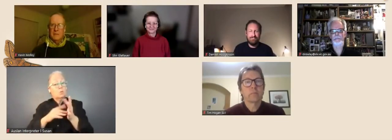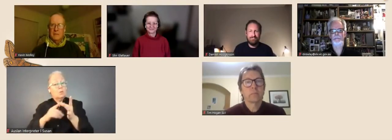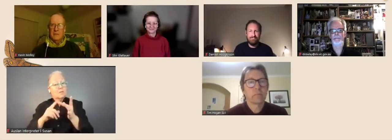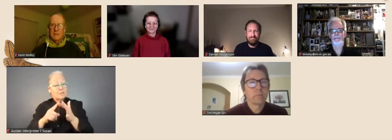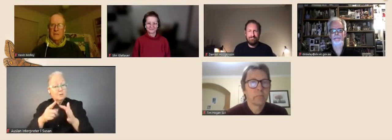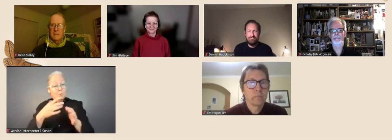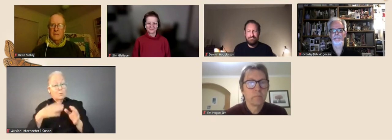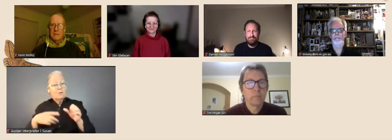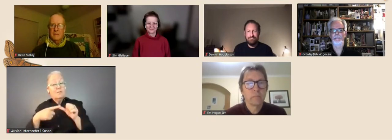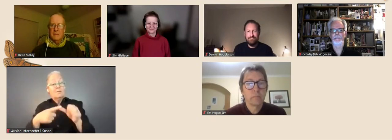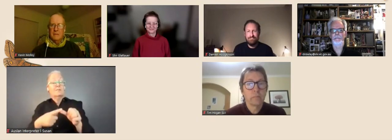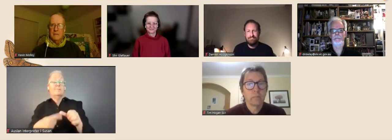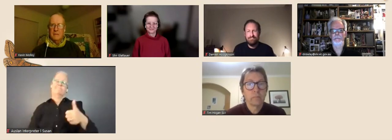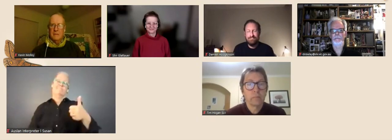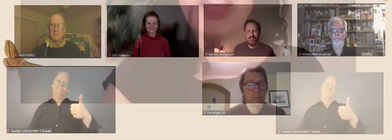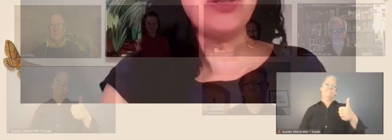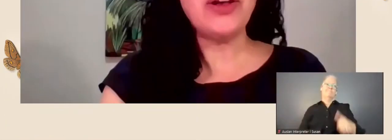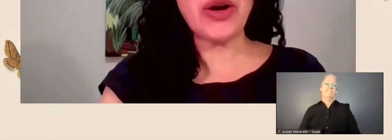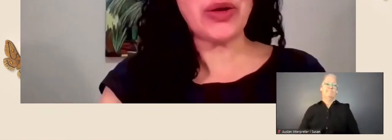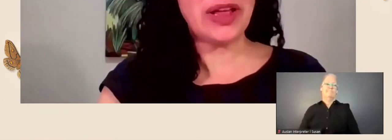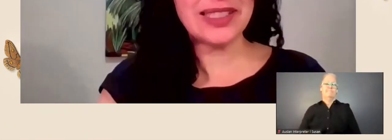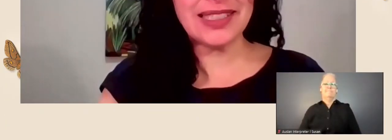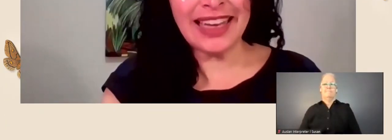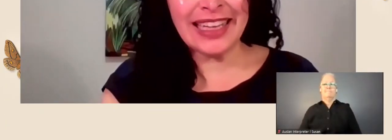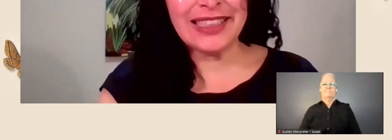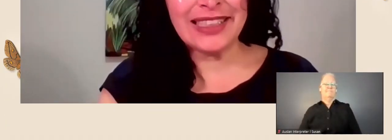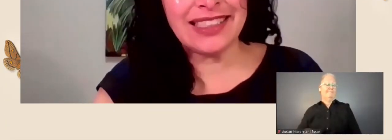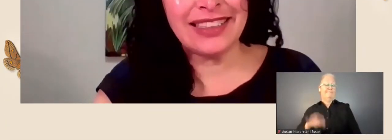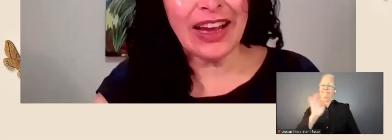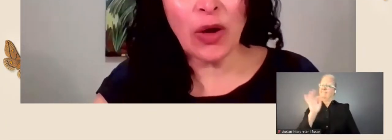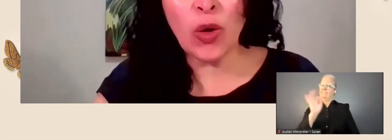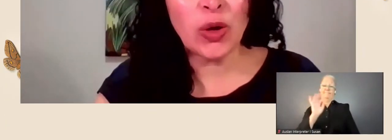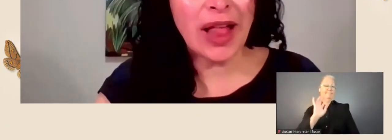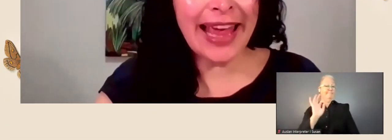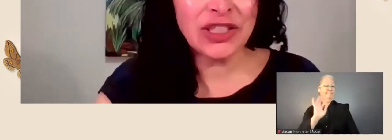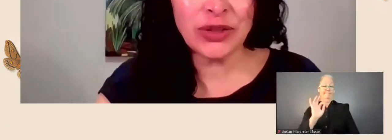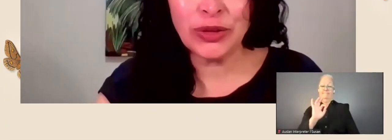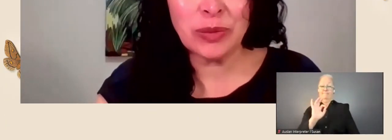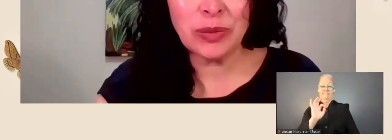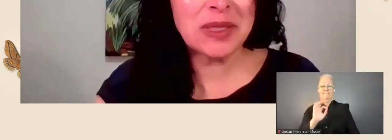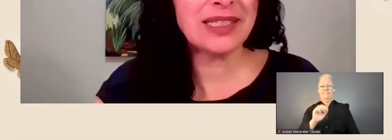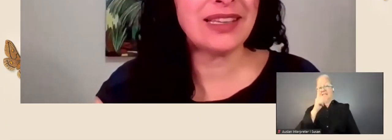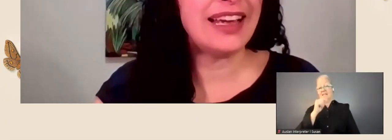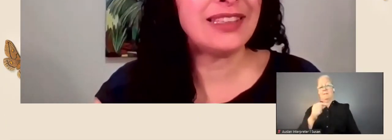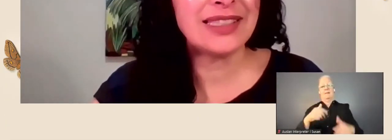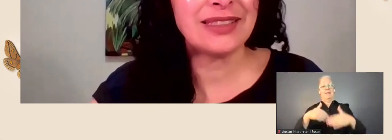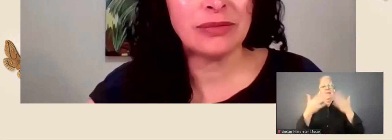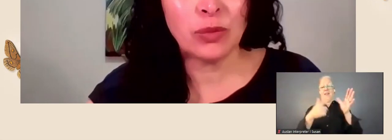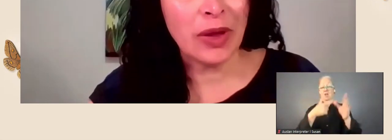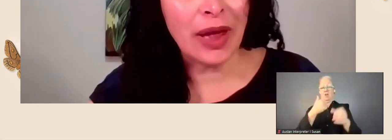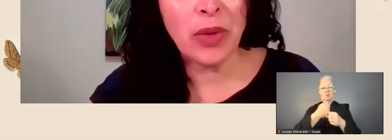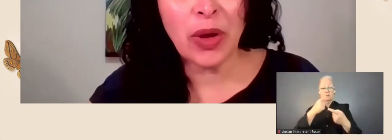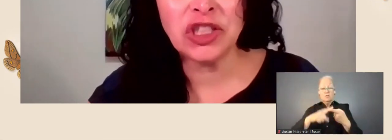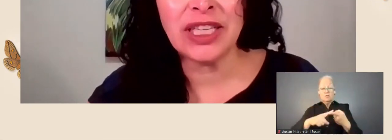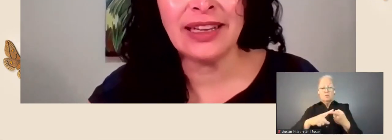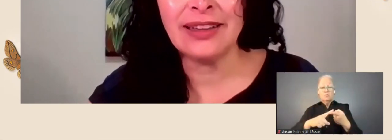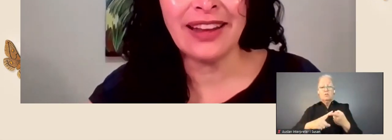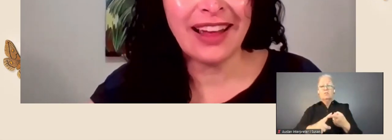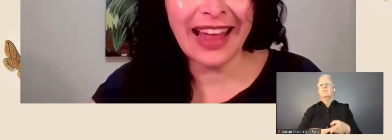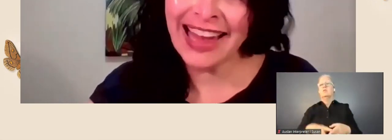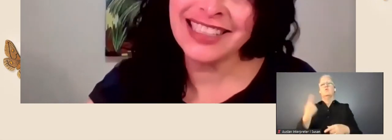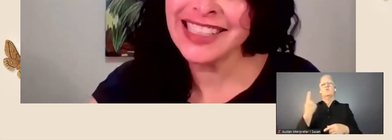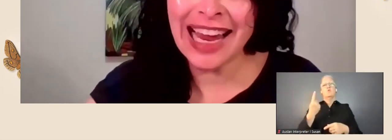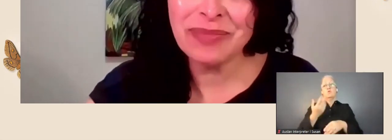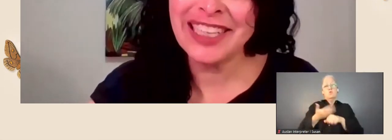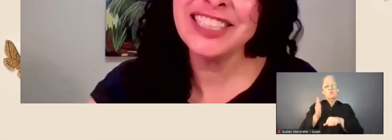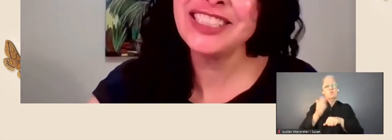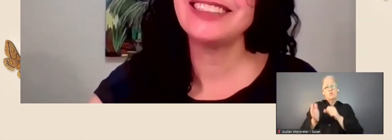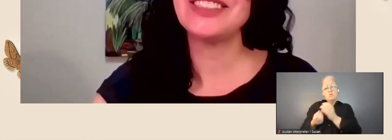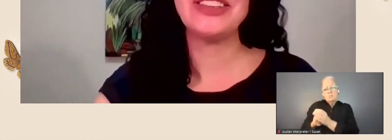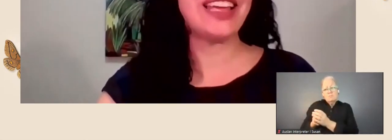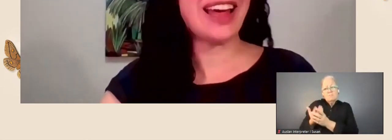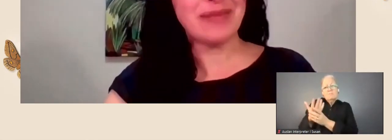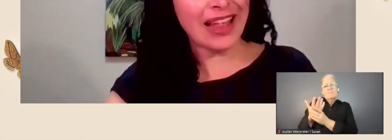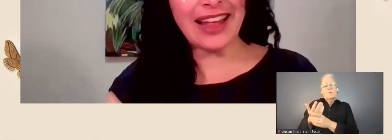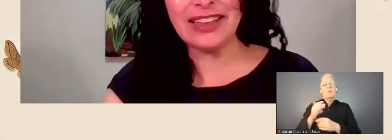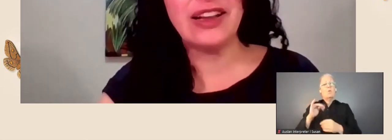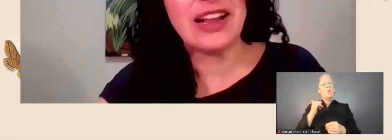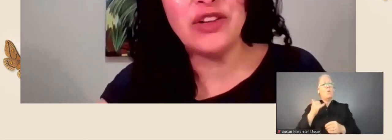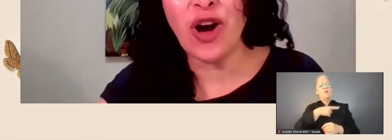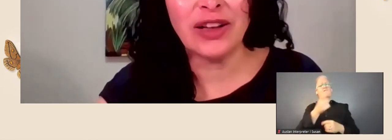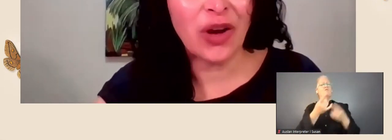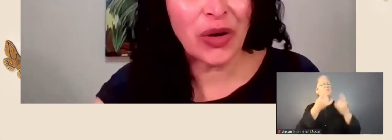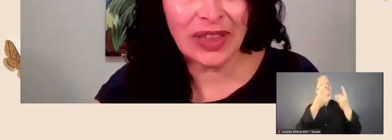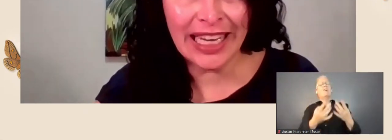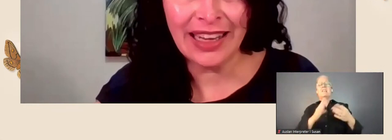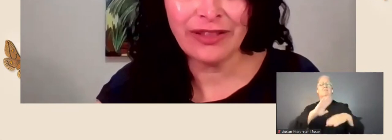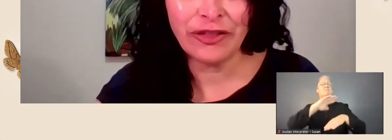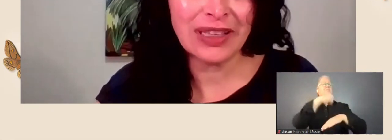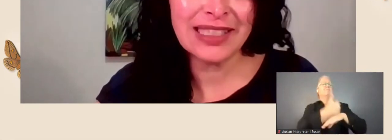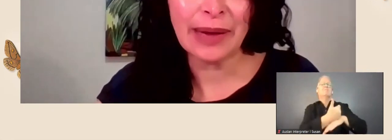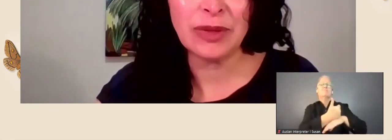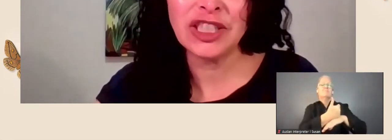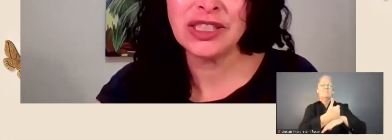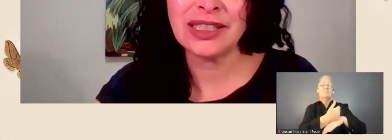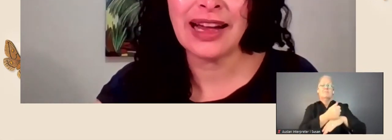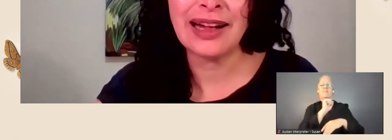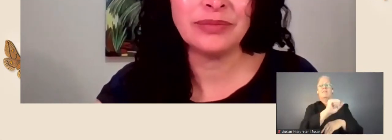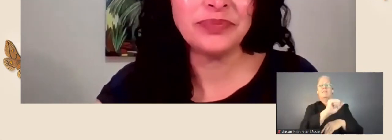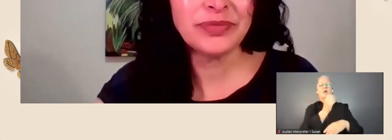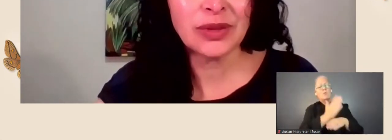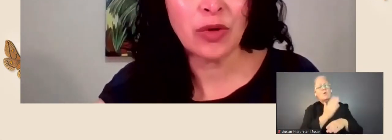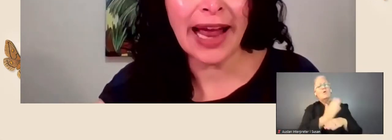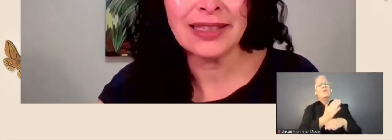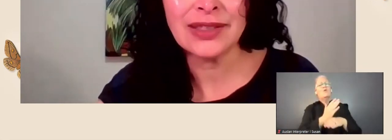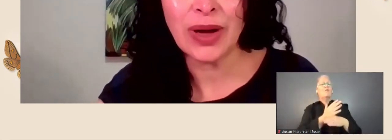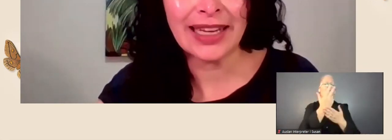Suzie: Absolutely, no it's, it's all age groups, it's emerging and established, so yeah, not only for established writers or artists.